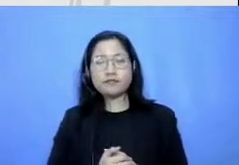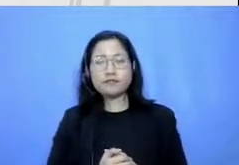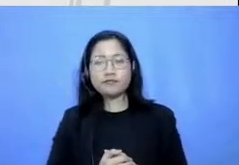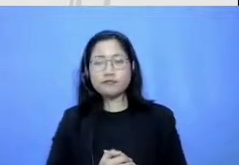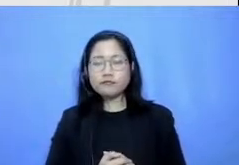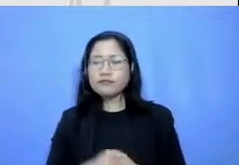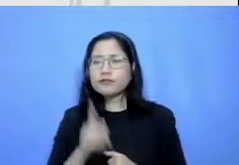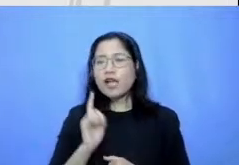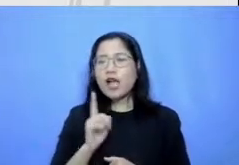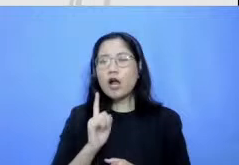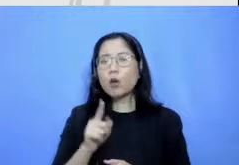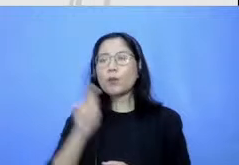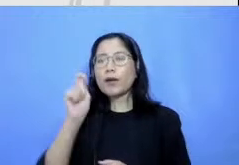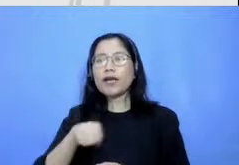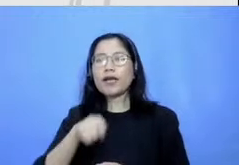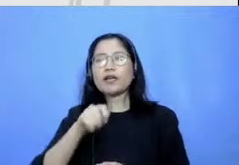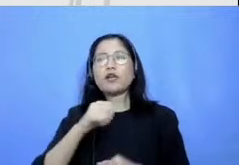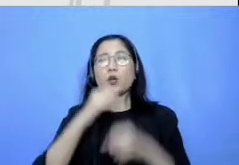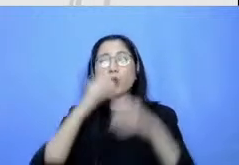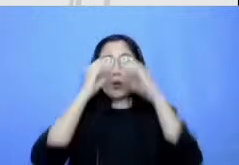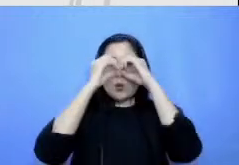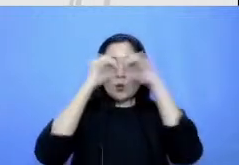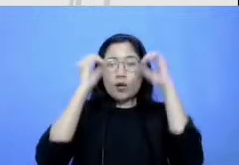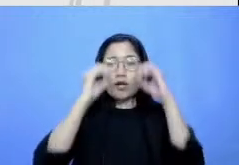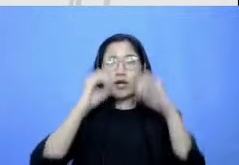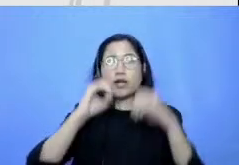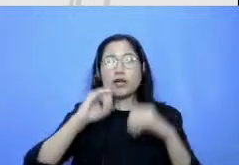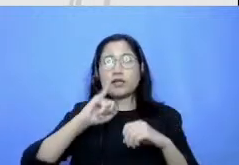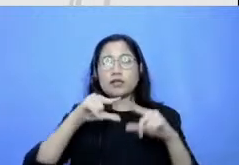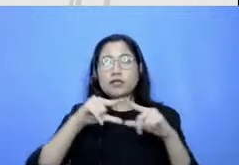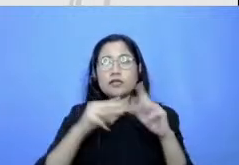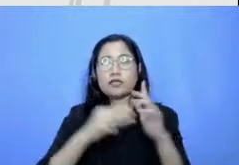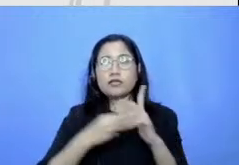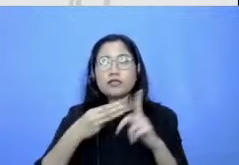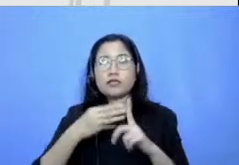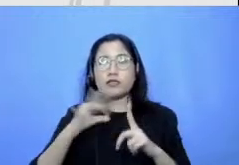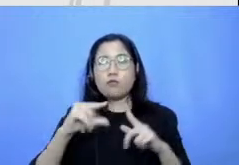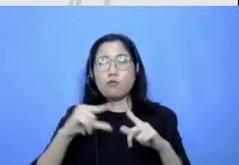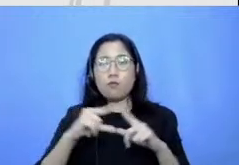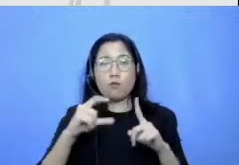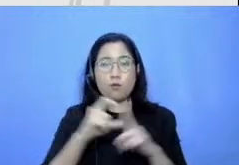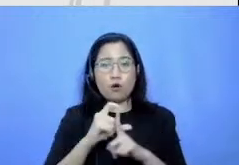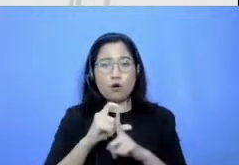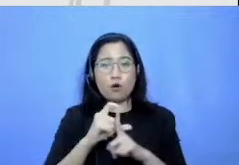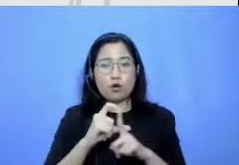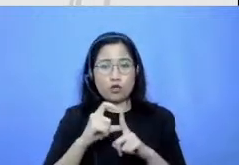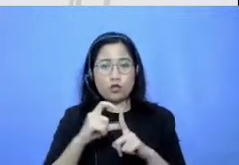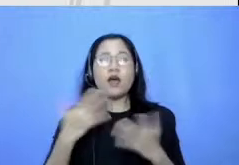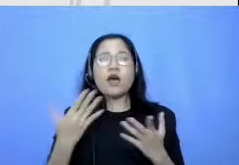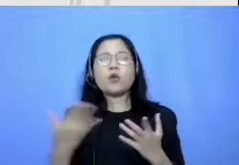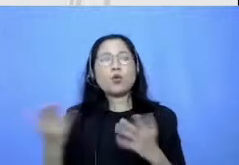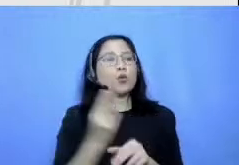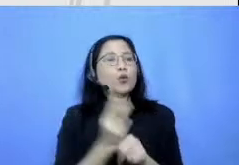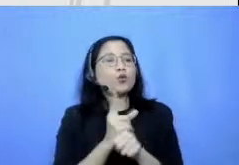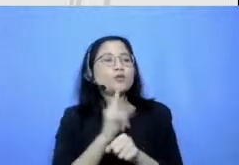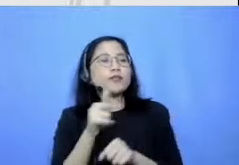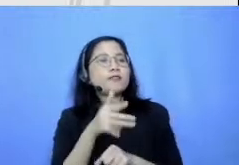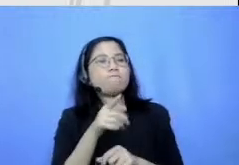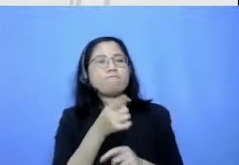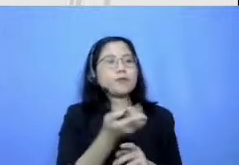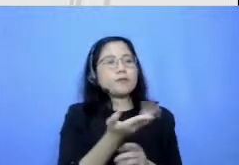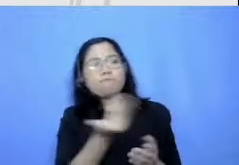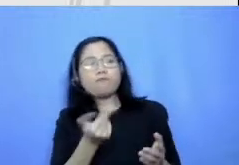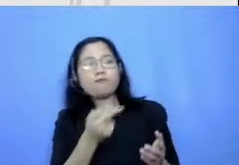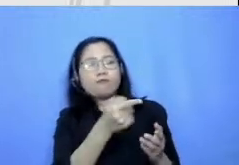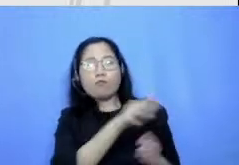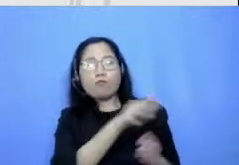Google Jamboree as a teacher tool To trigger students to brainstorm as freely as possible